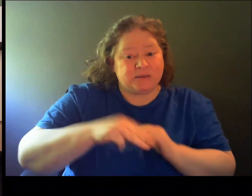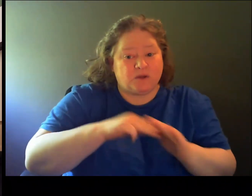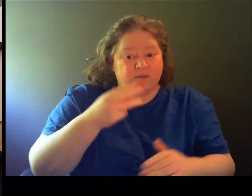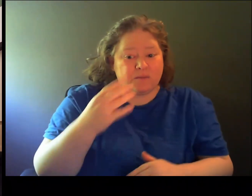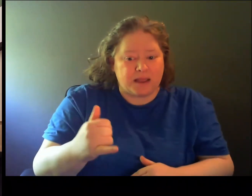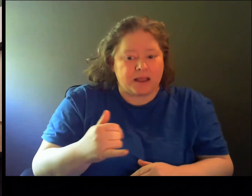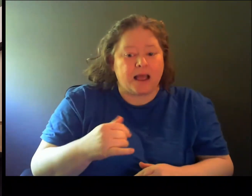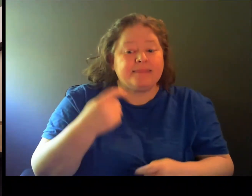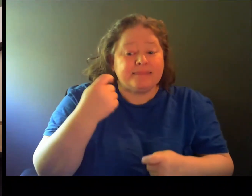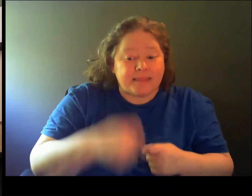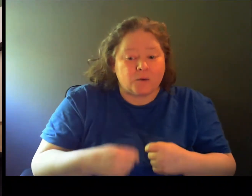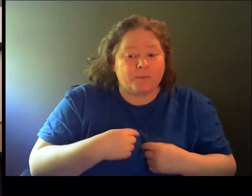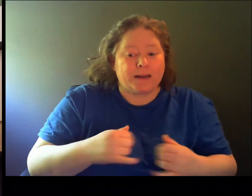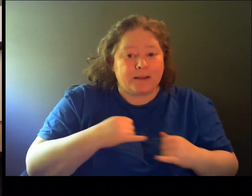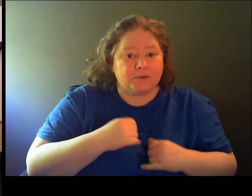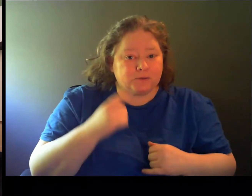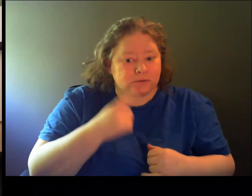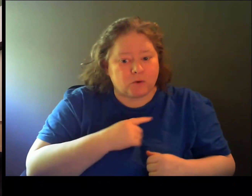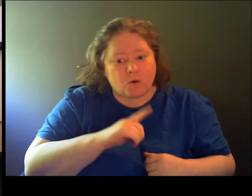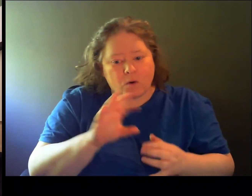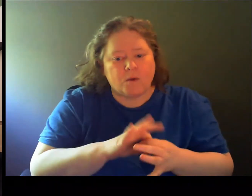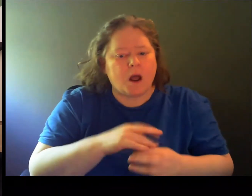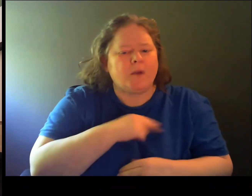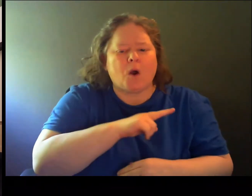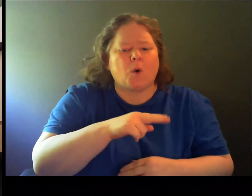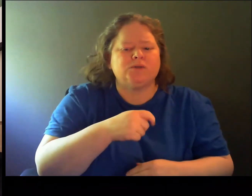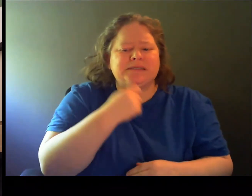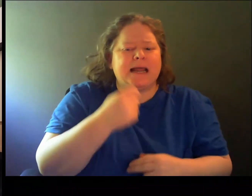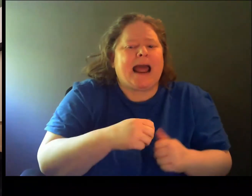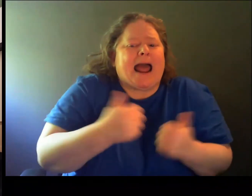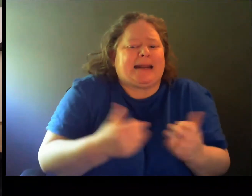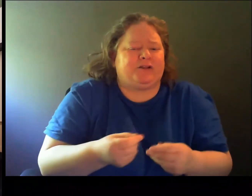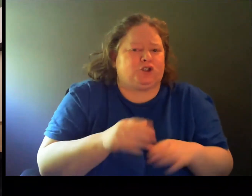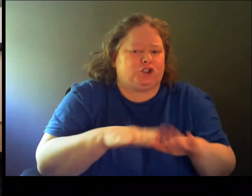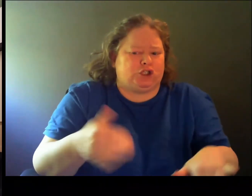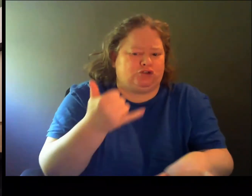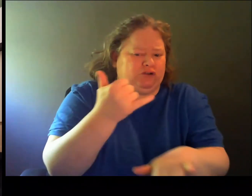and then, we'll be able to plan when I can go home.